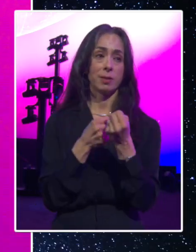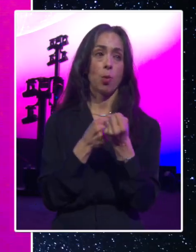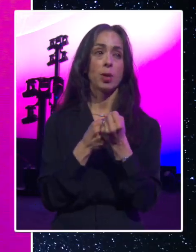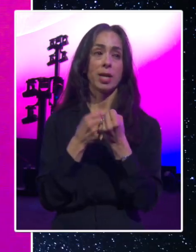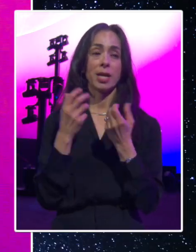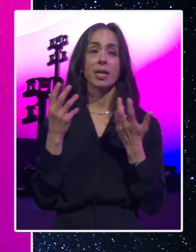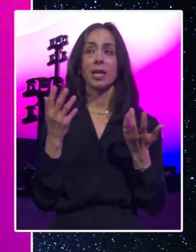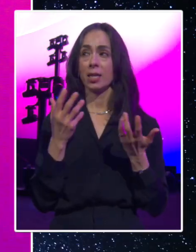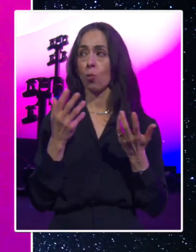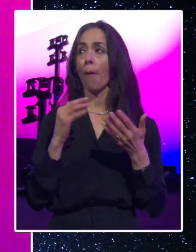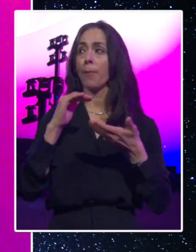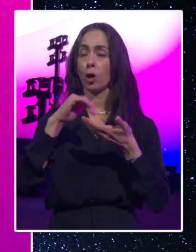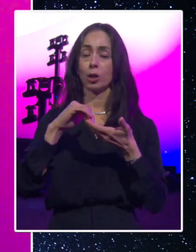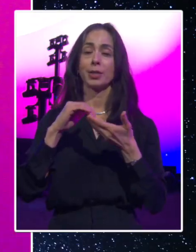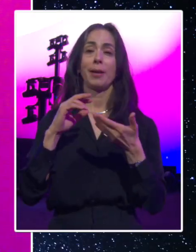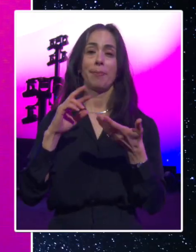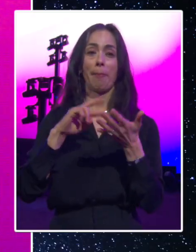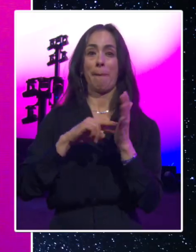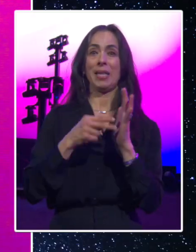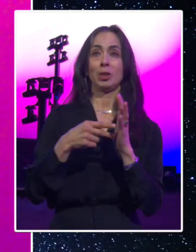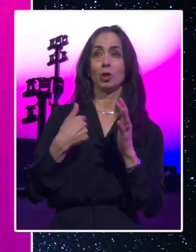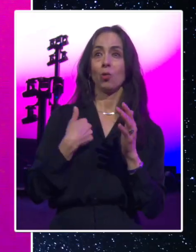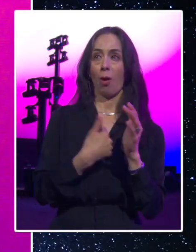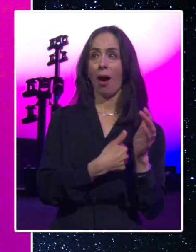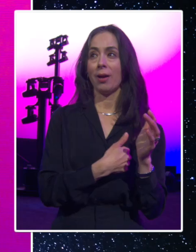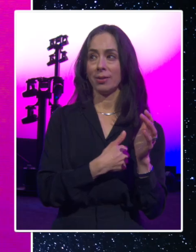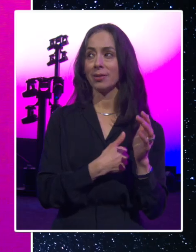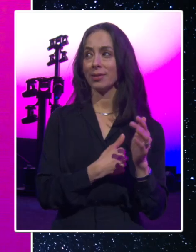That level of support is what partnership means to us.